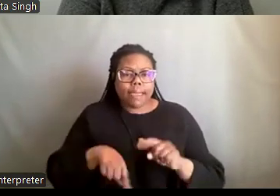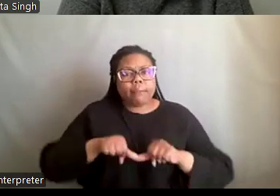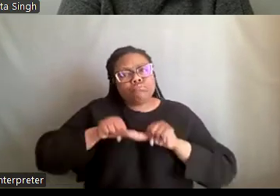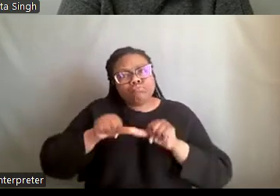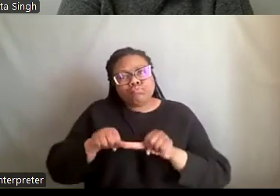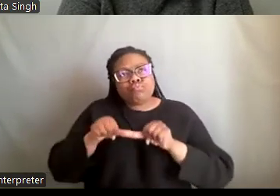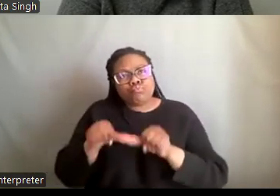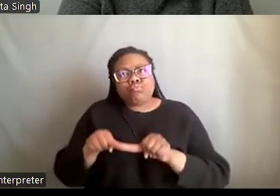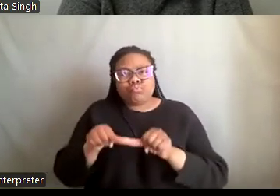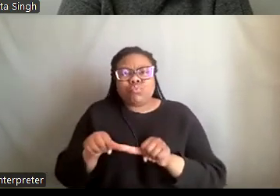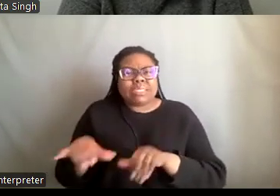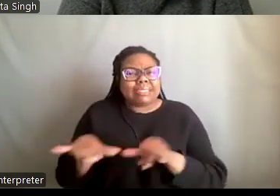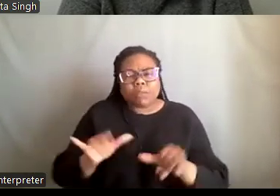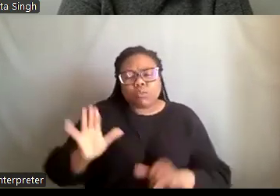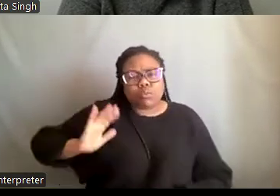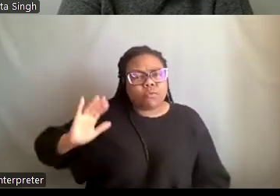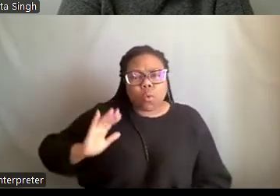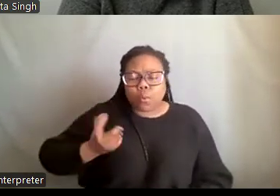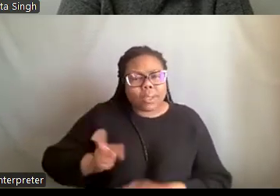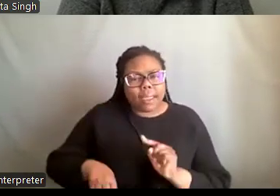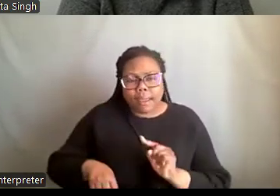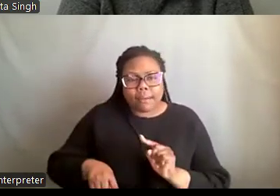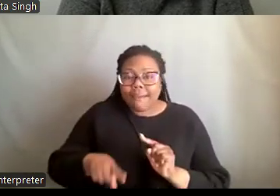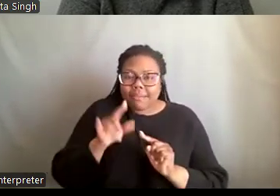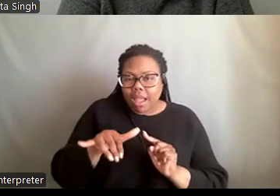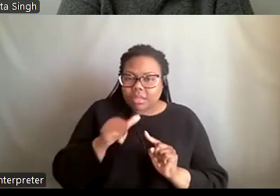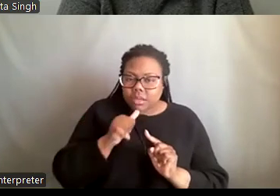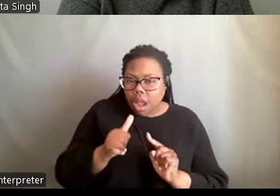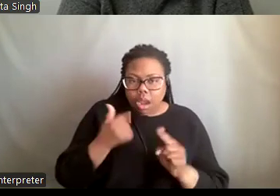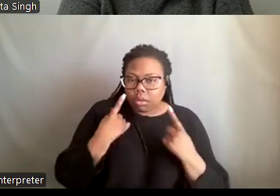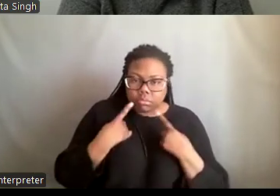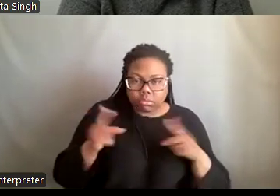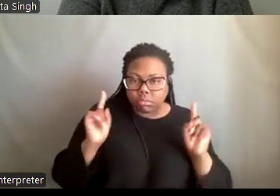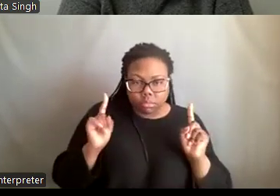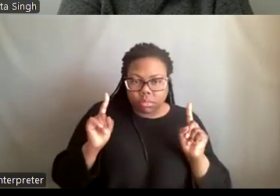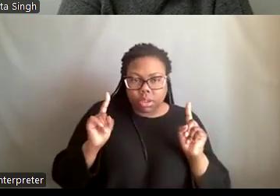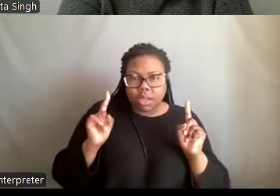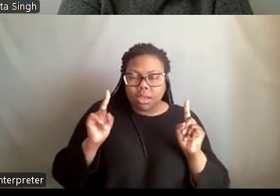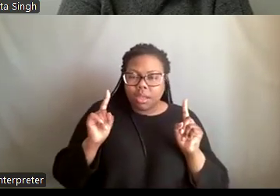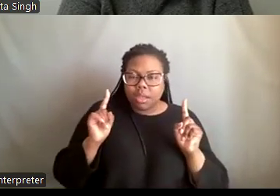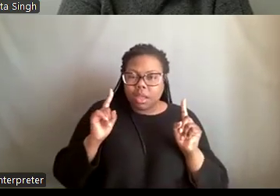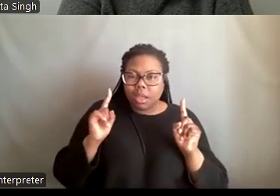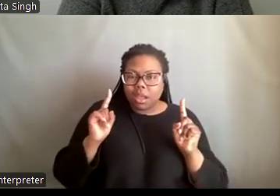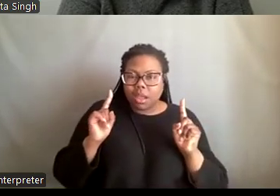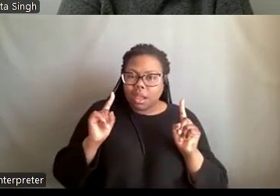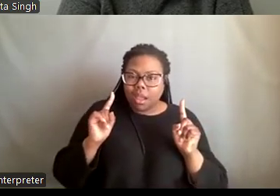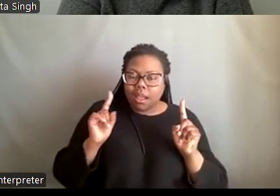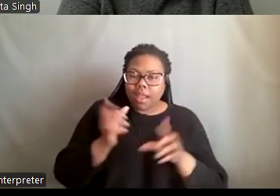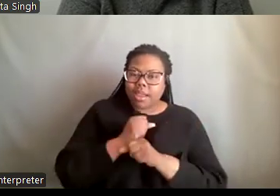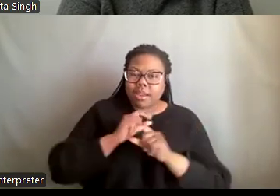hell but we can't keep doing it like we was before. That's